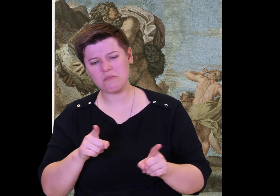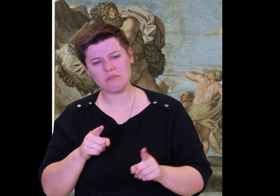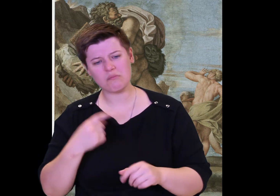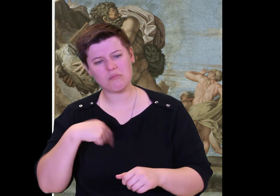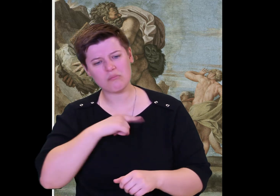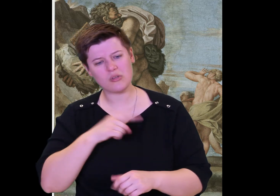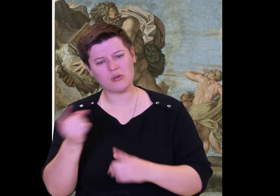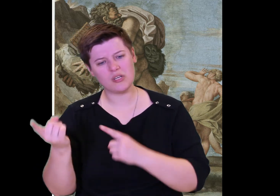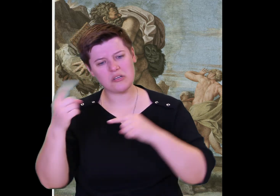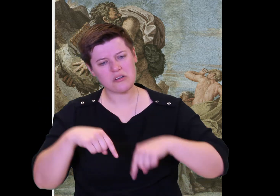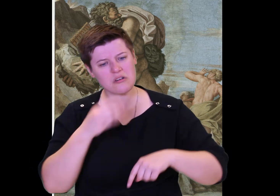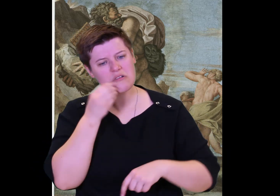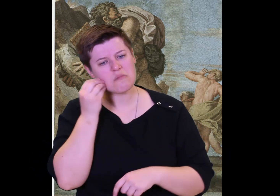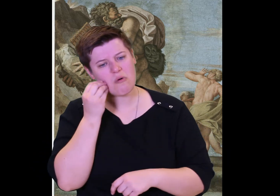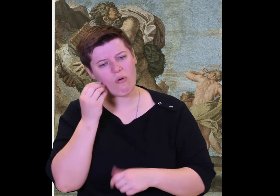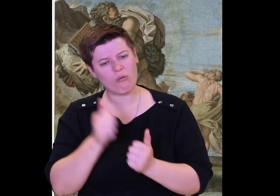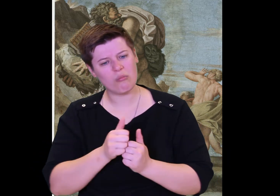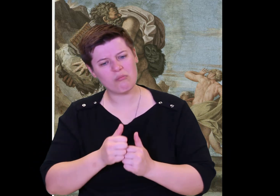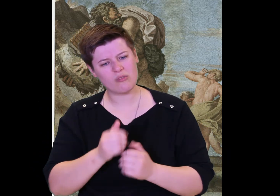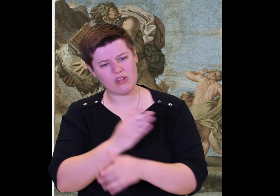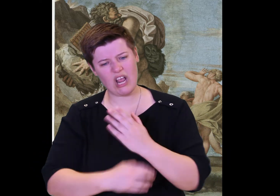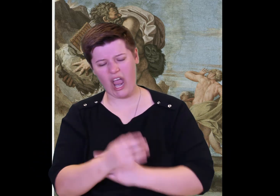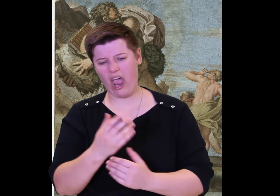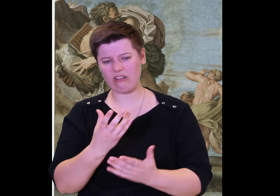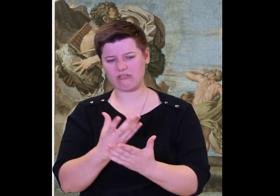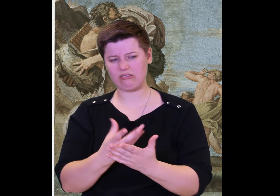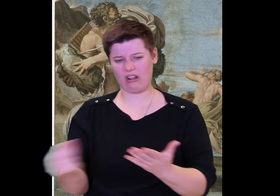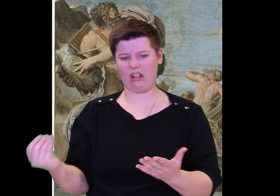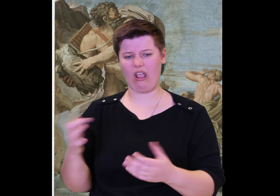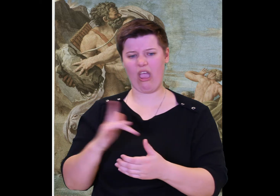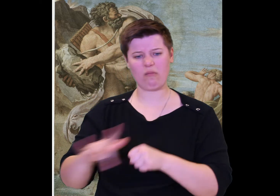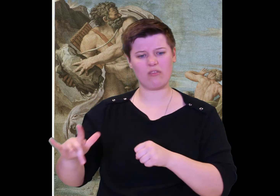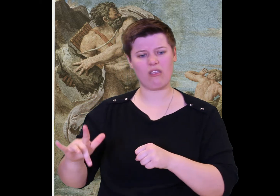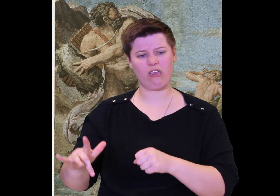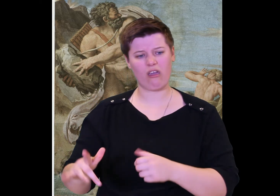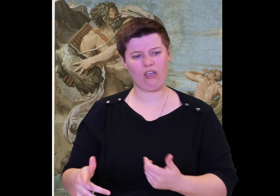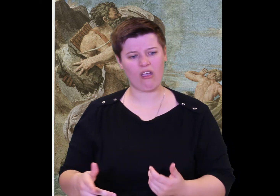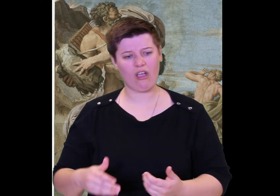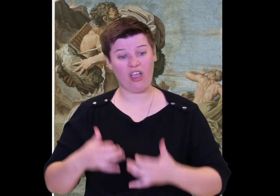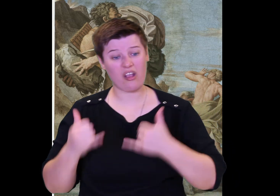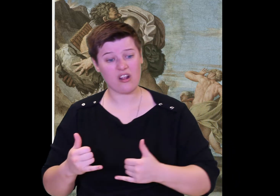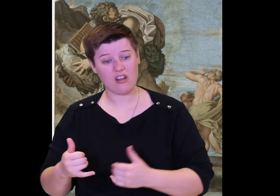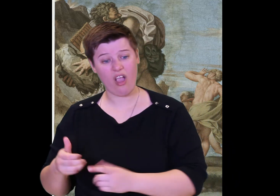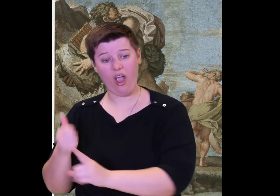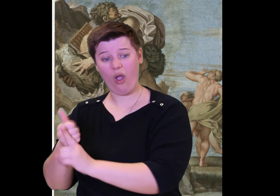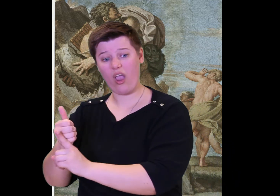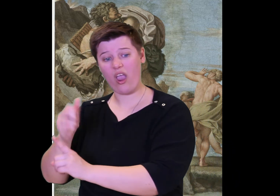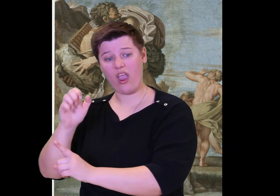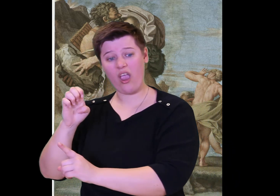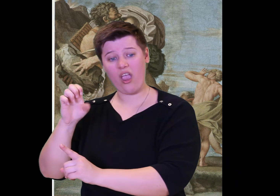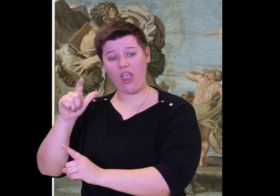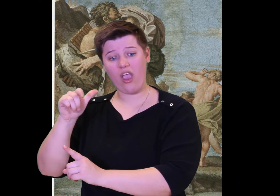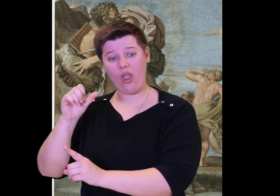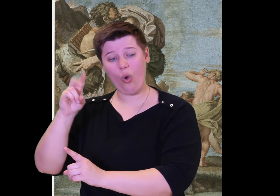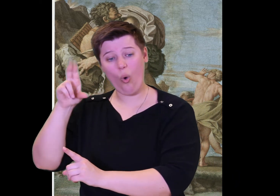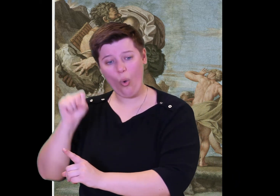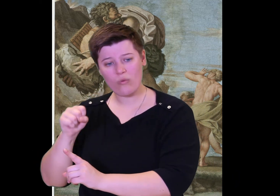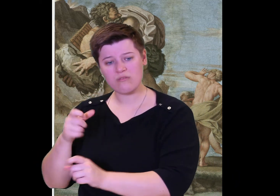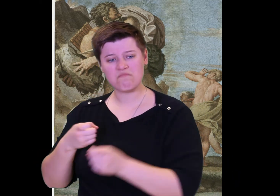come back home with empty hands. And now Aeolus has made this friendly gift to him.